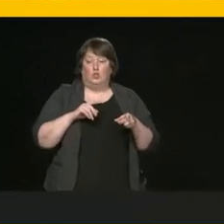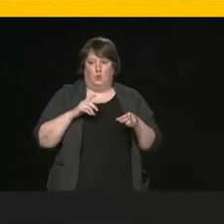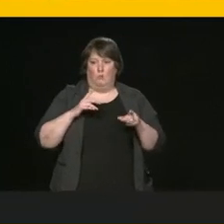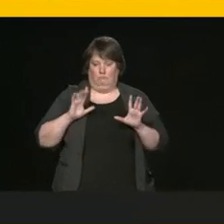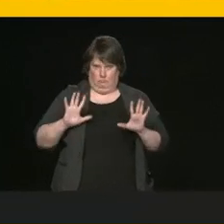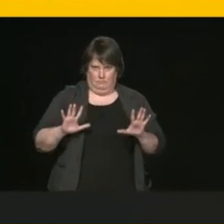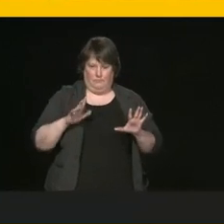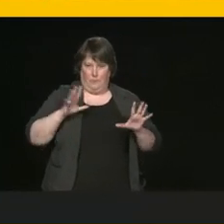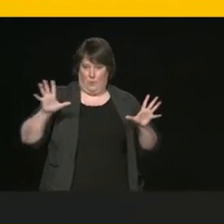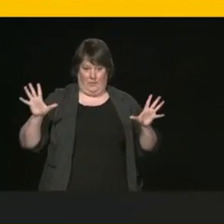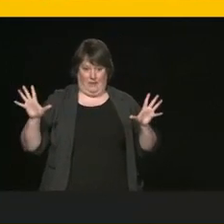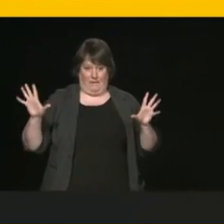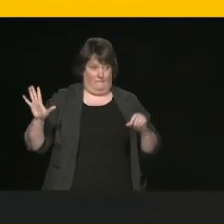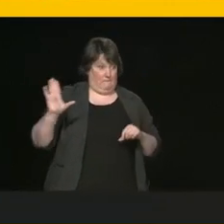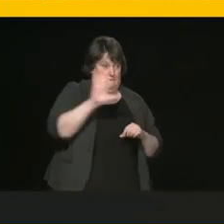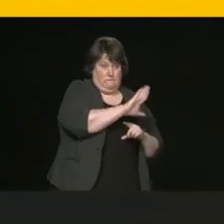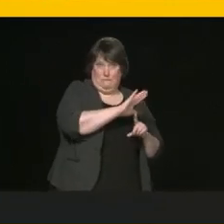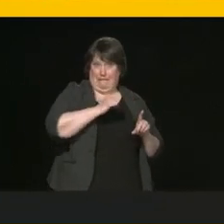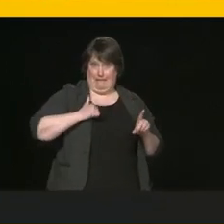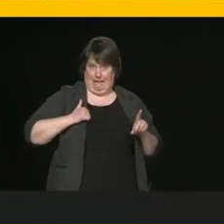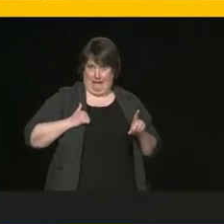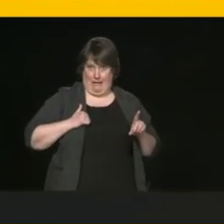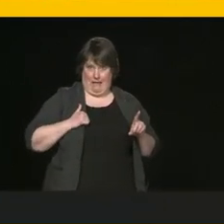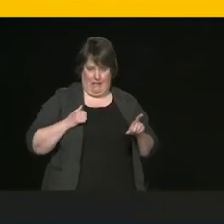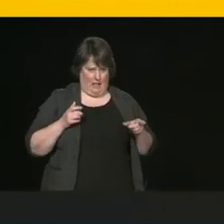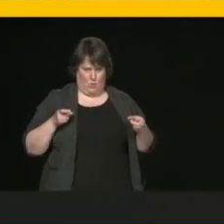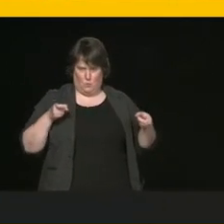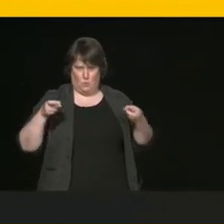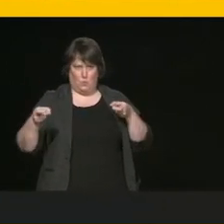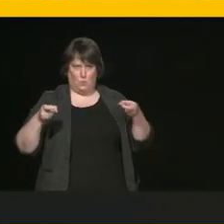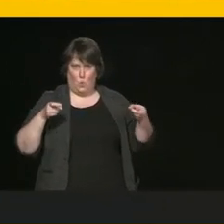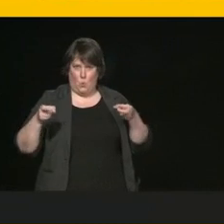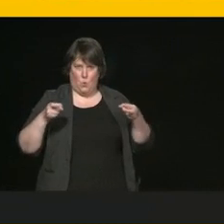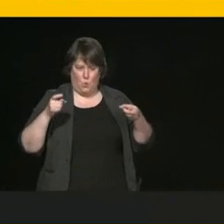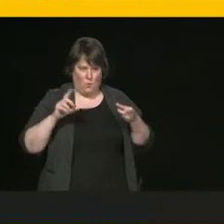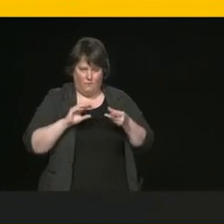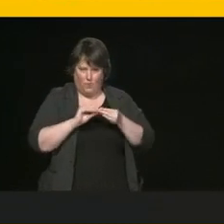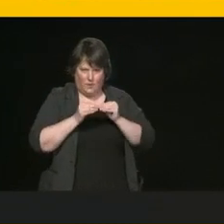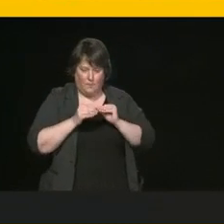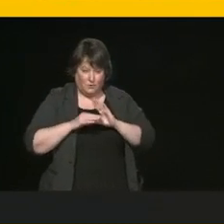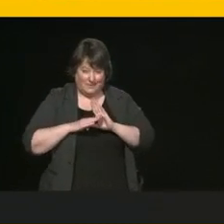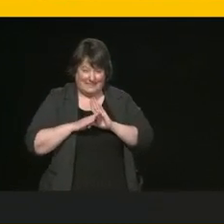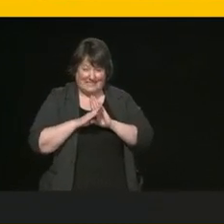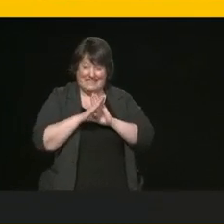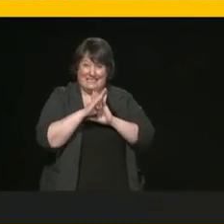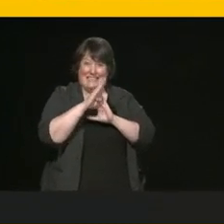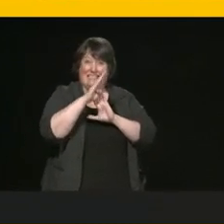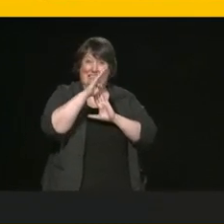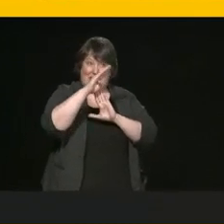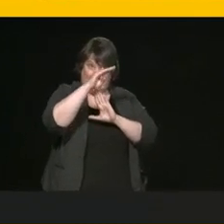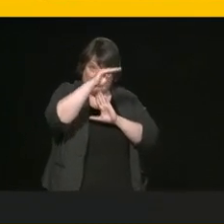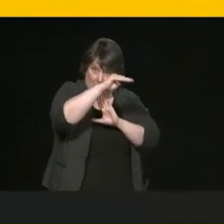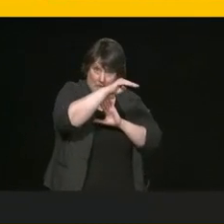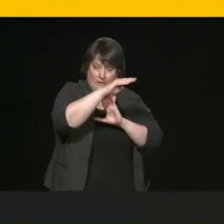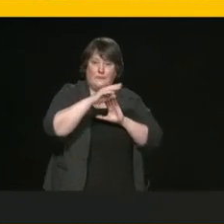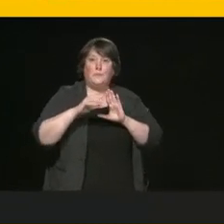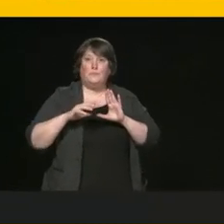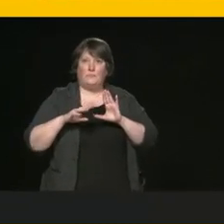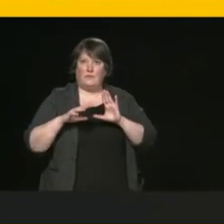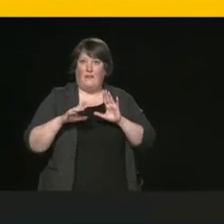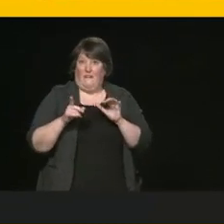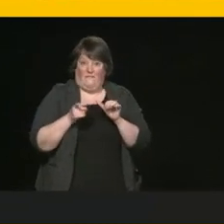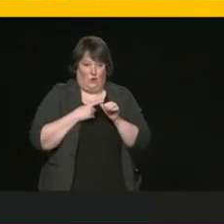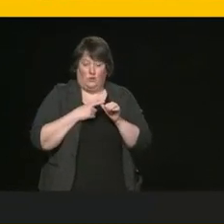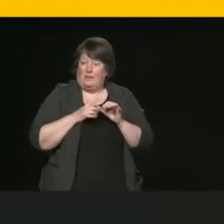OF THE FIRST WAVE, WHICH IS OUR